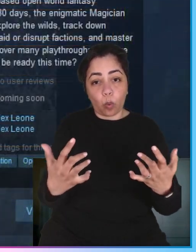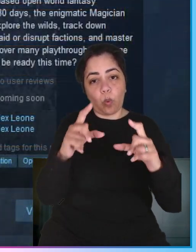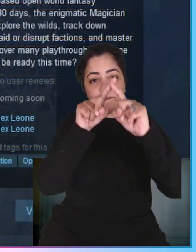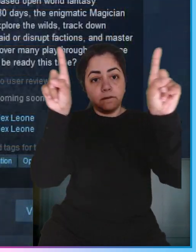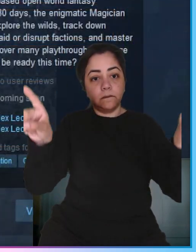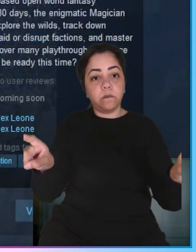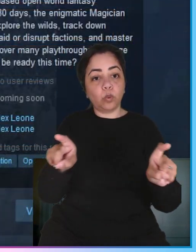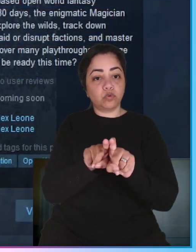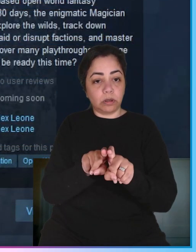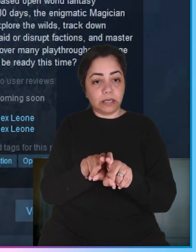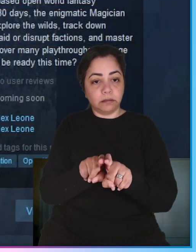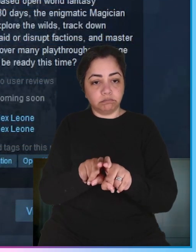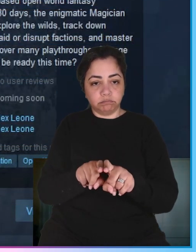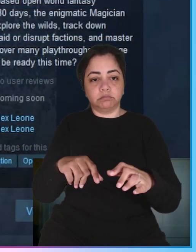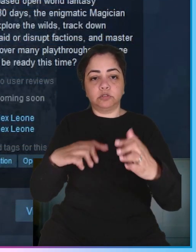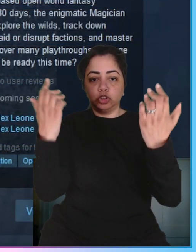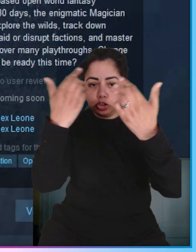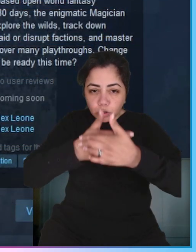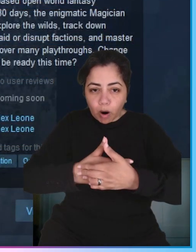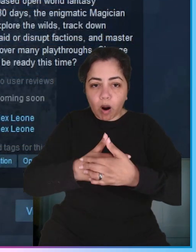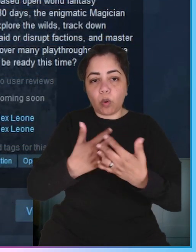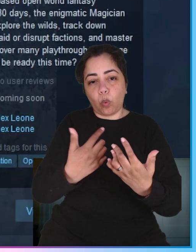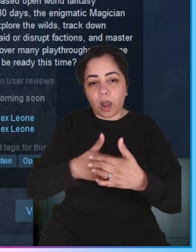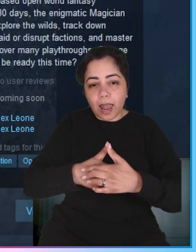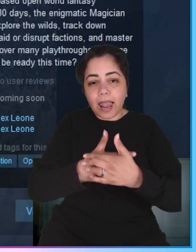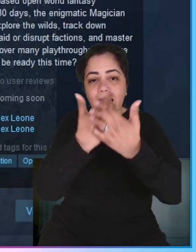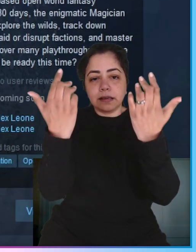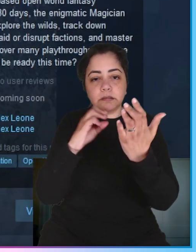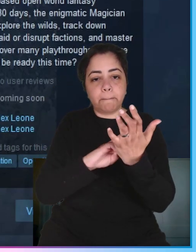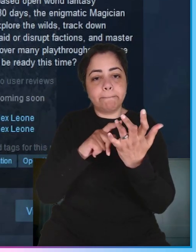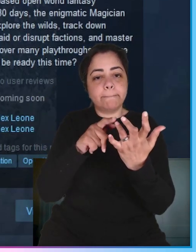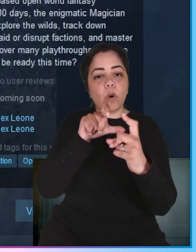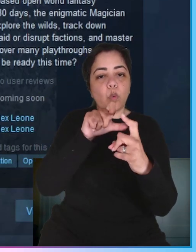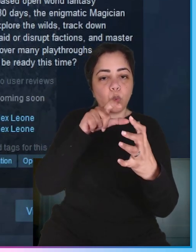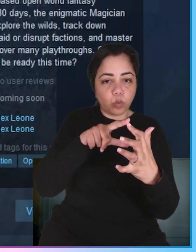or wishlist Upheaval on Steam to get an email when the full version is released.